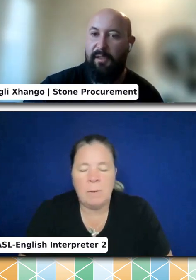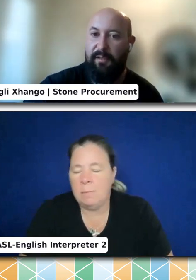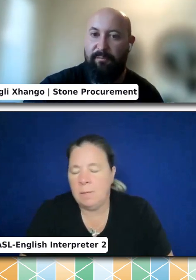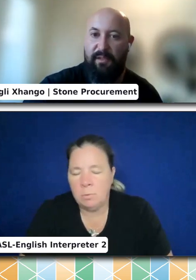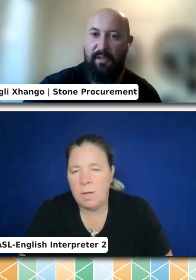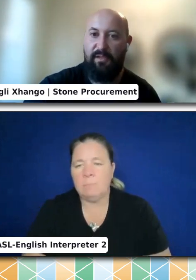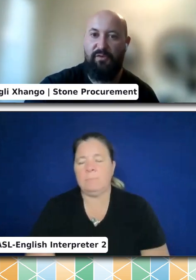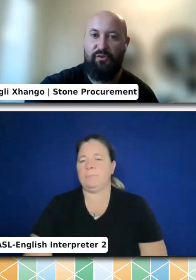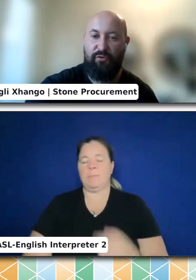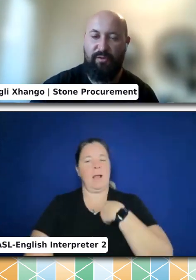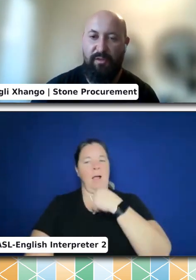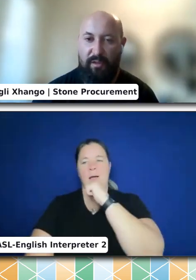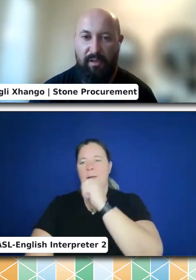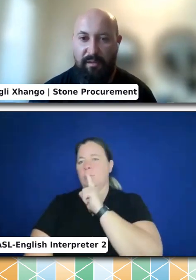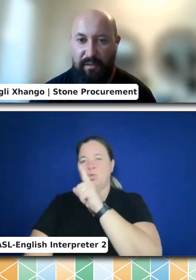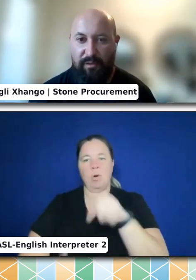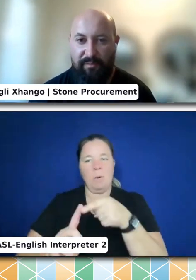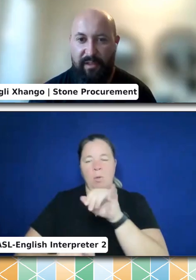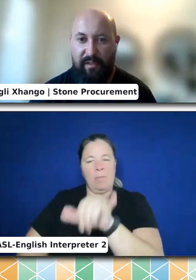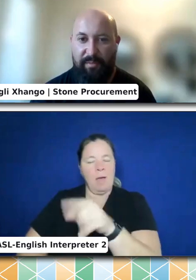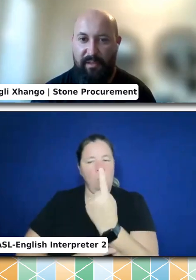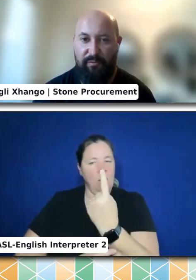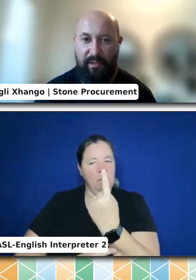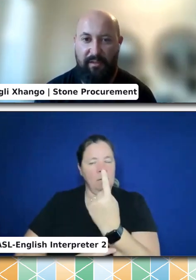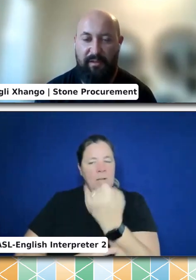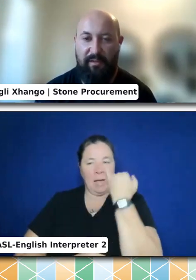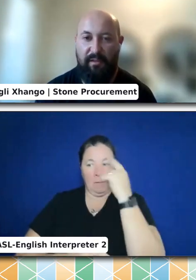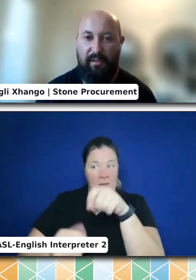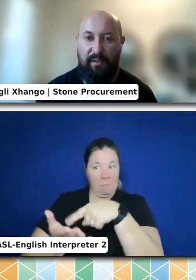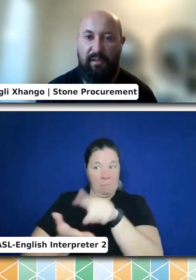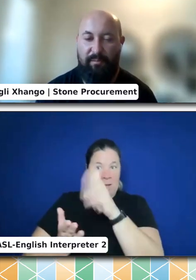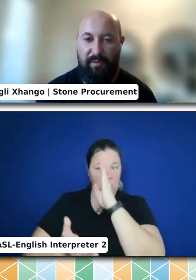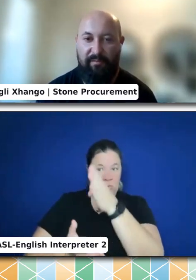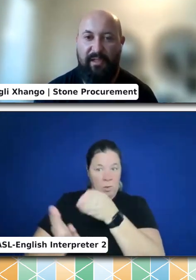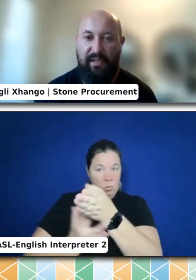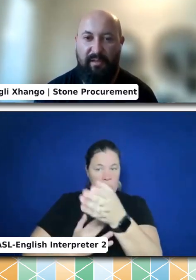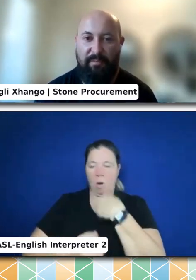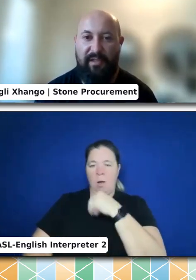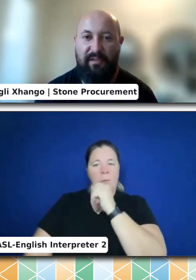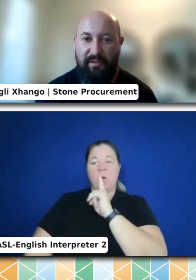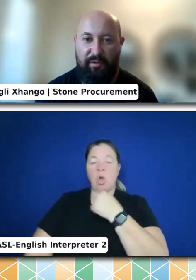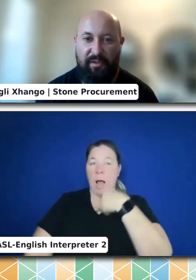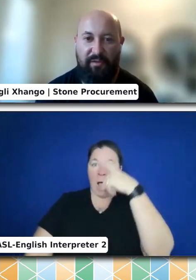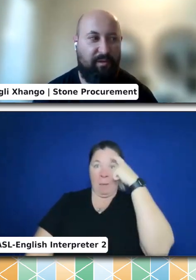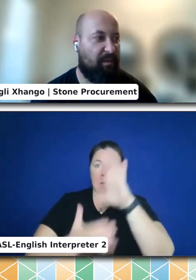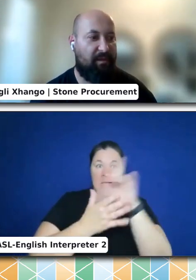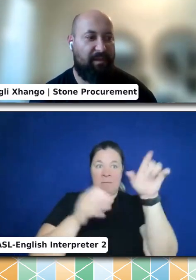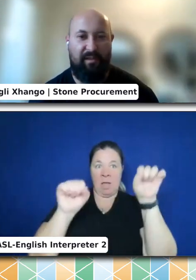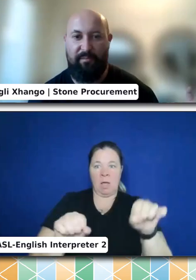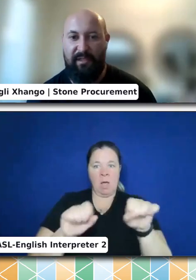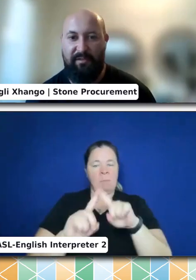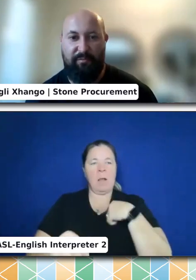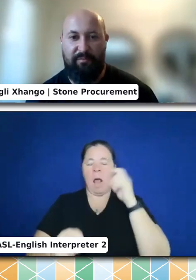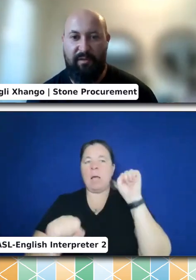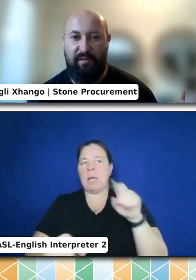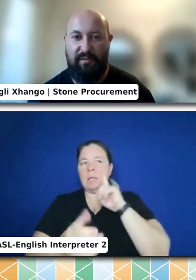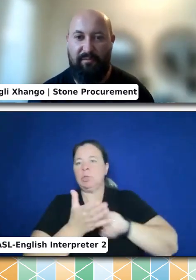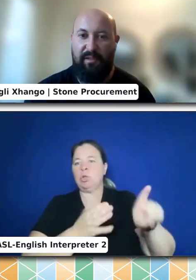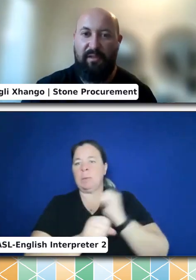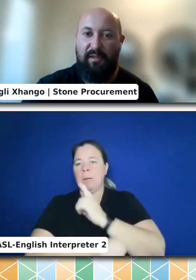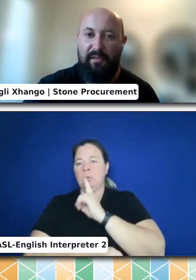I am not sure on… down if they can pay it directly. I believe they can, but I can take a look into it, and I can get back to you on that, Devin.